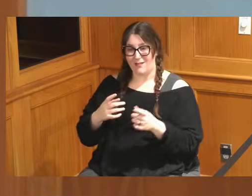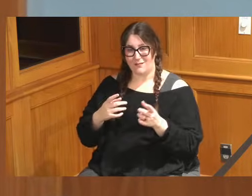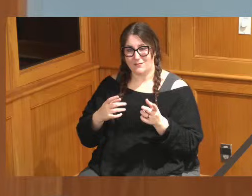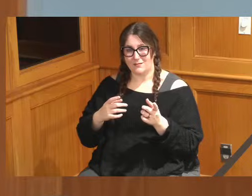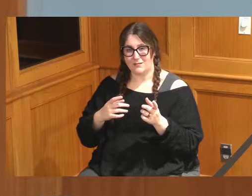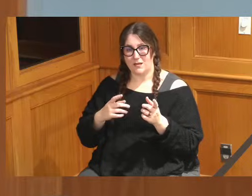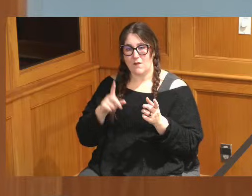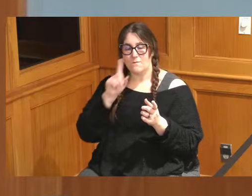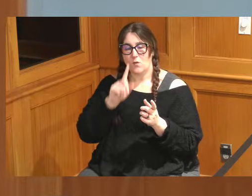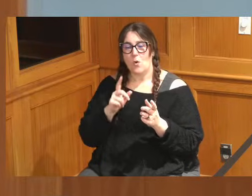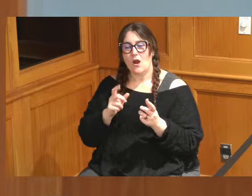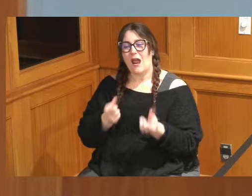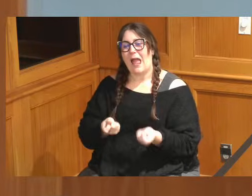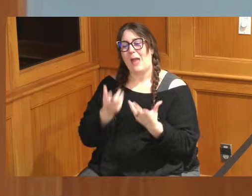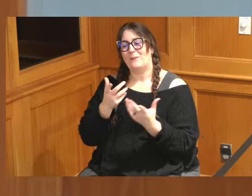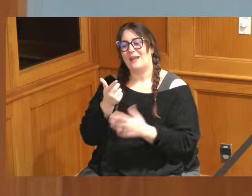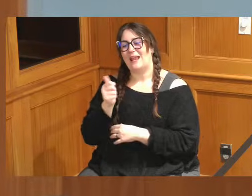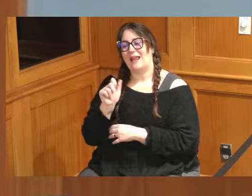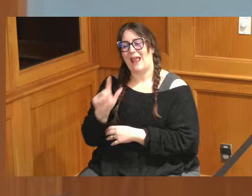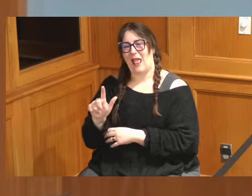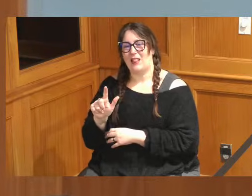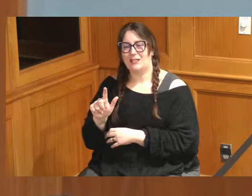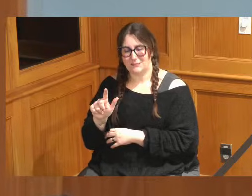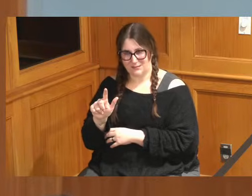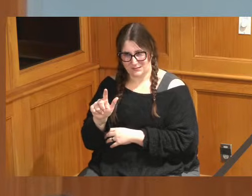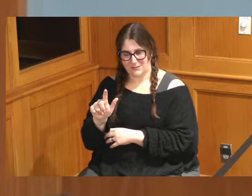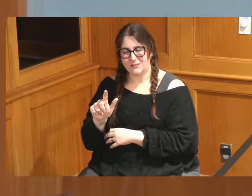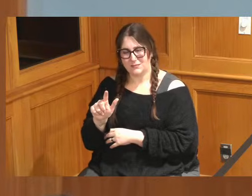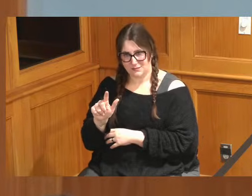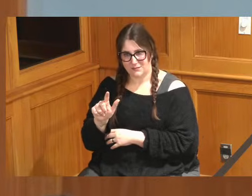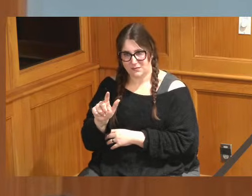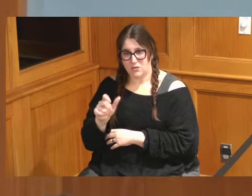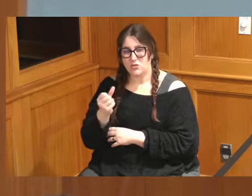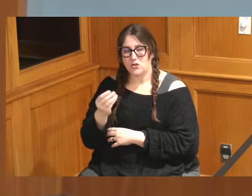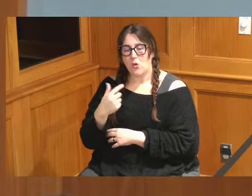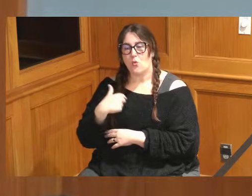a number of gallons. Okay? Number of gallons. So what we did is we looked at this particular